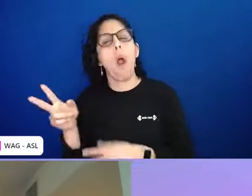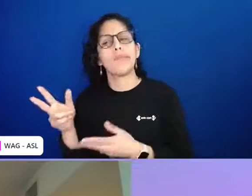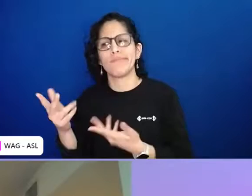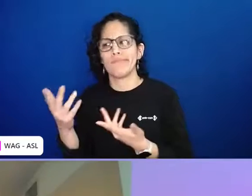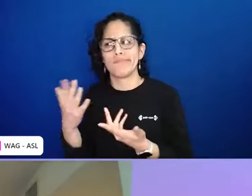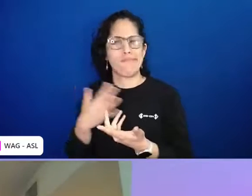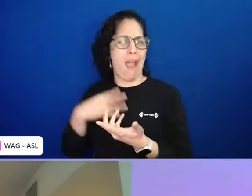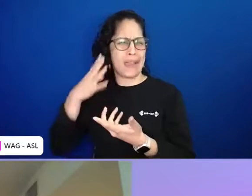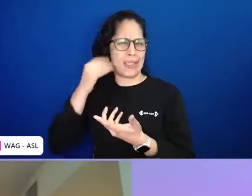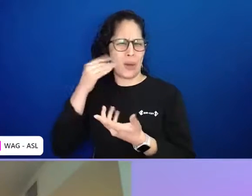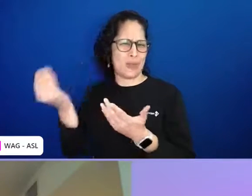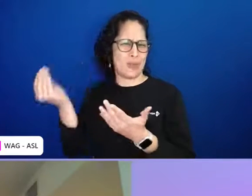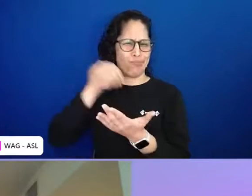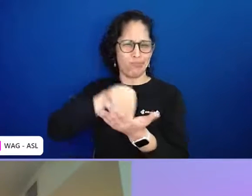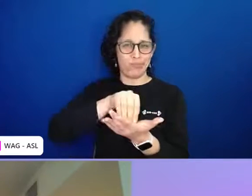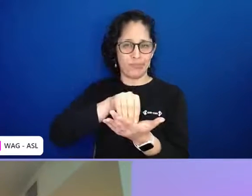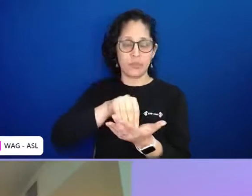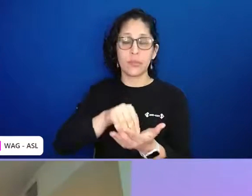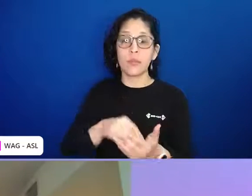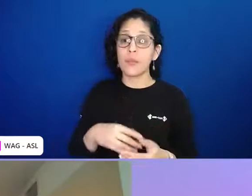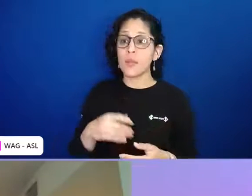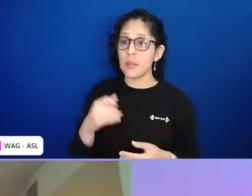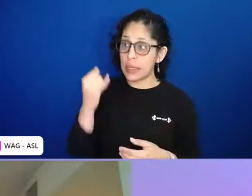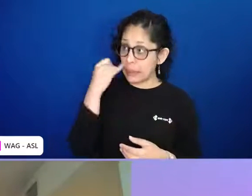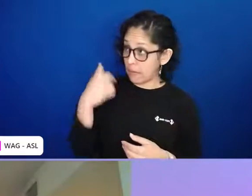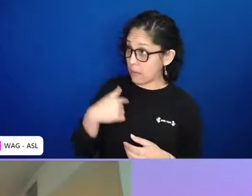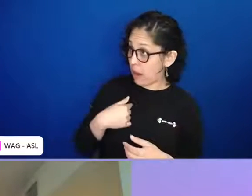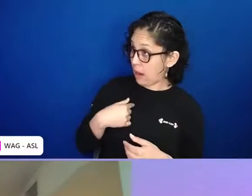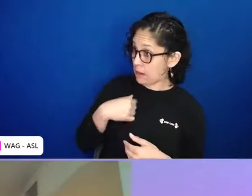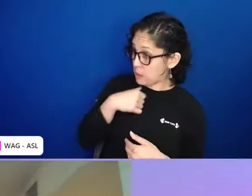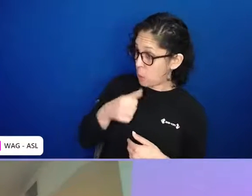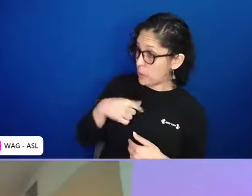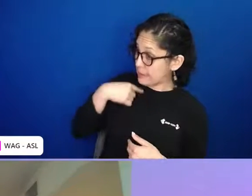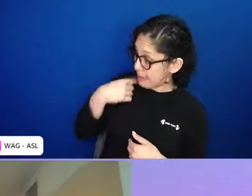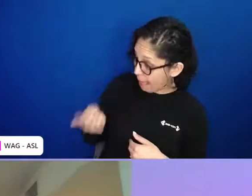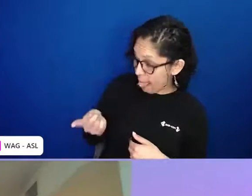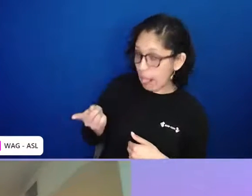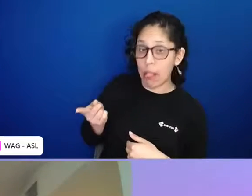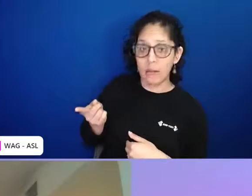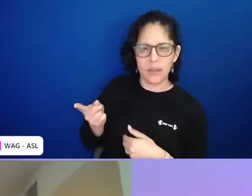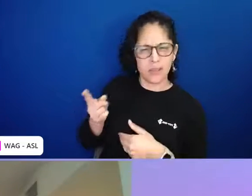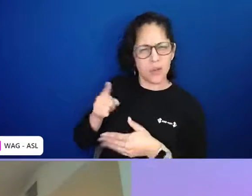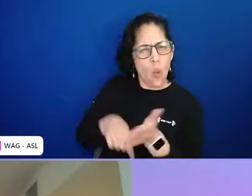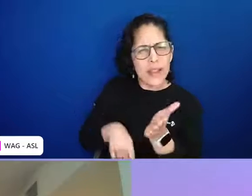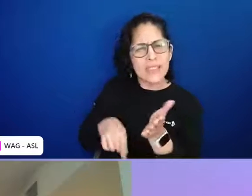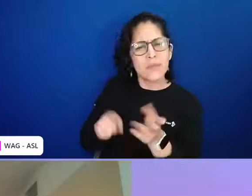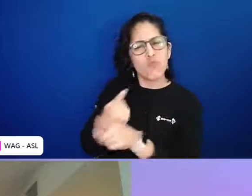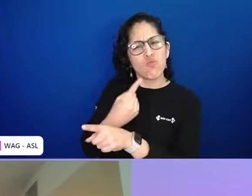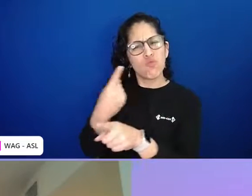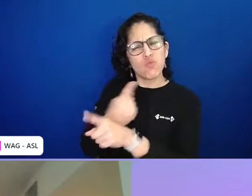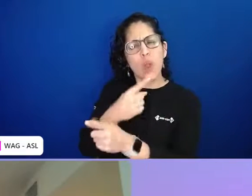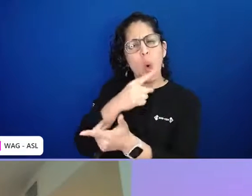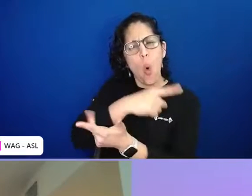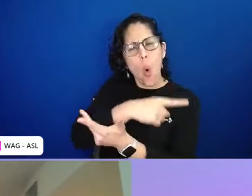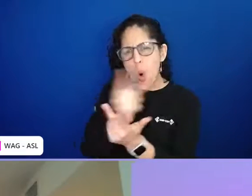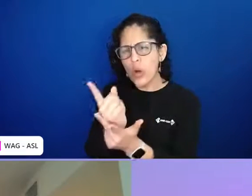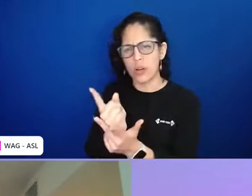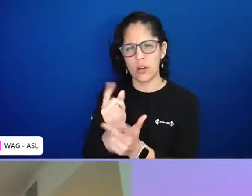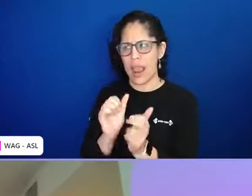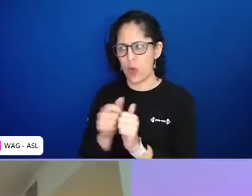is the audience. Different guests, what they are going to apply, if you don't specify the tab order, then